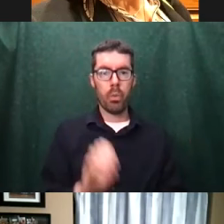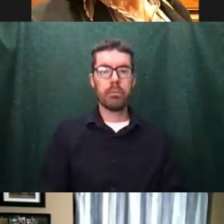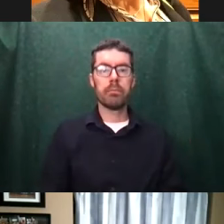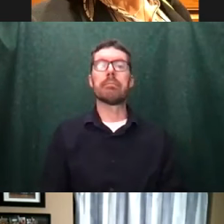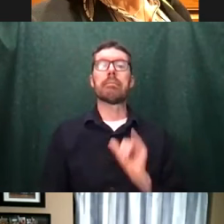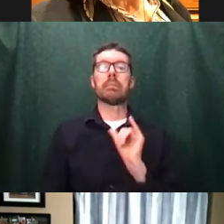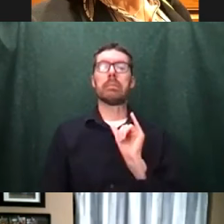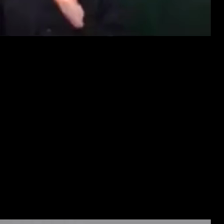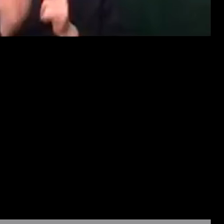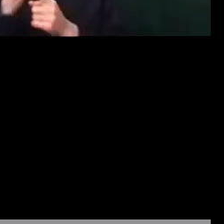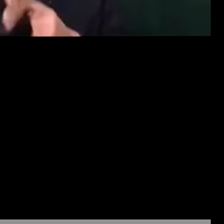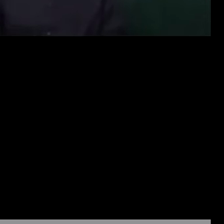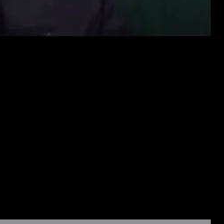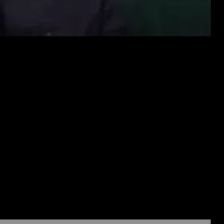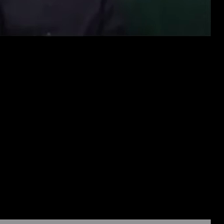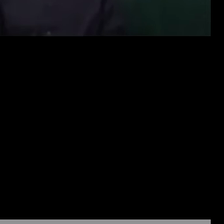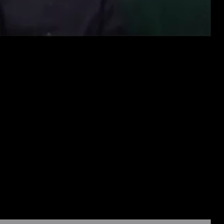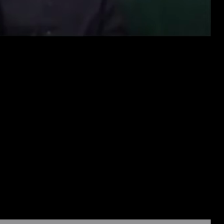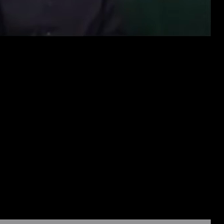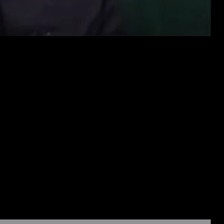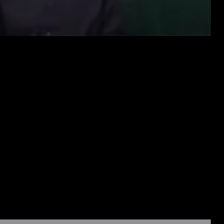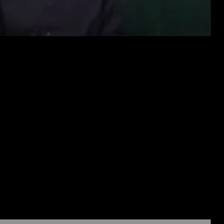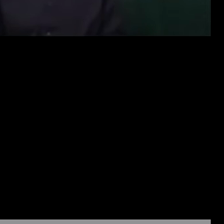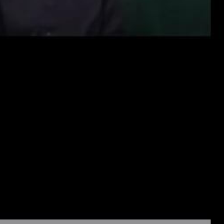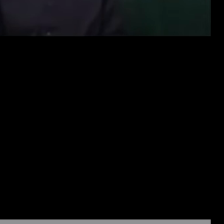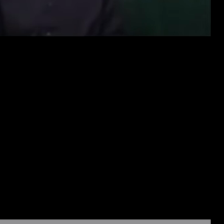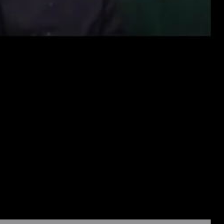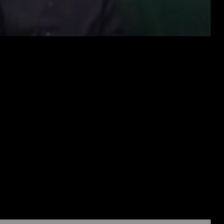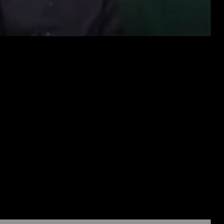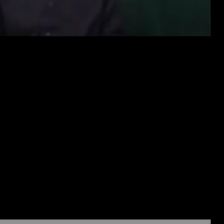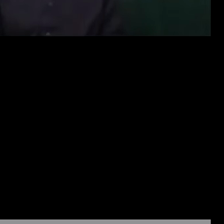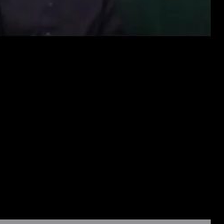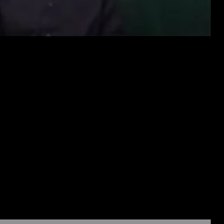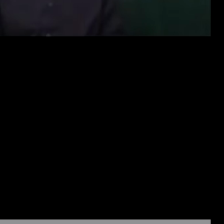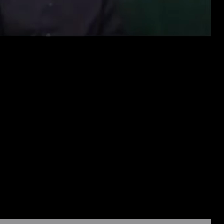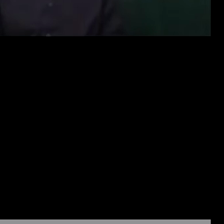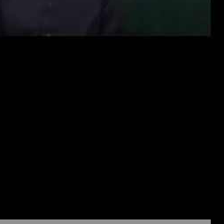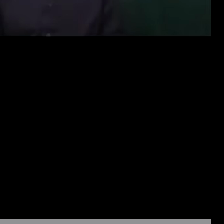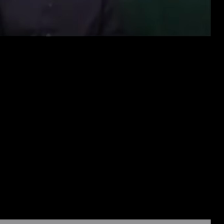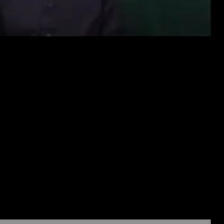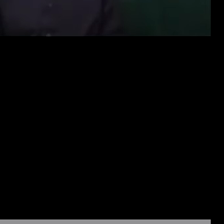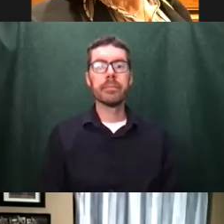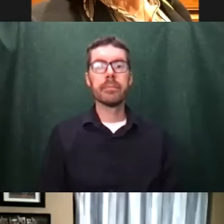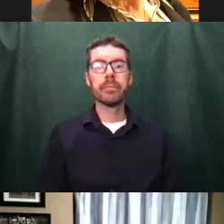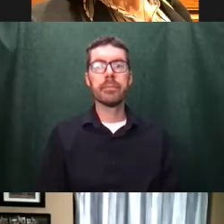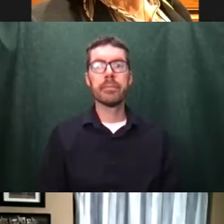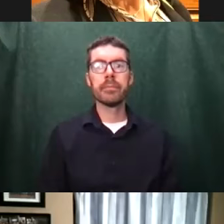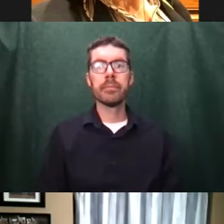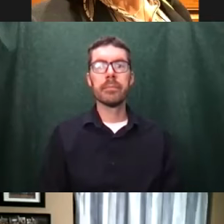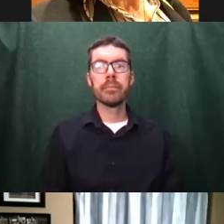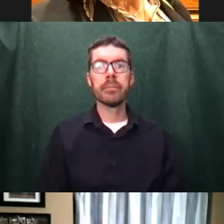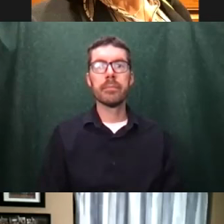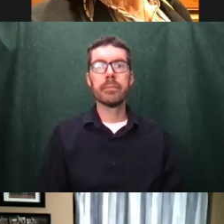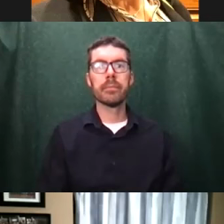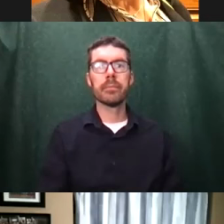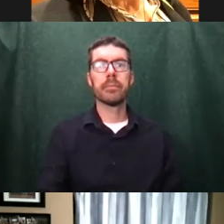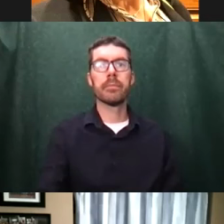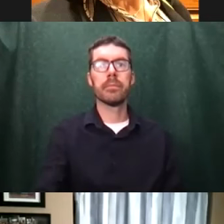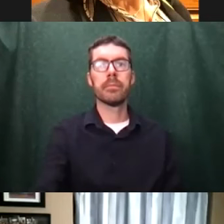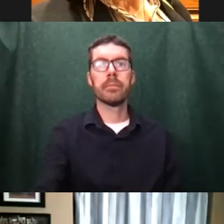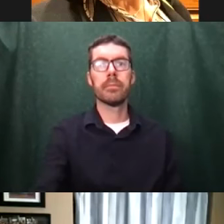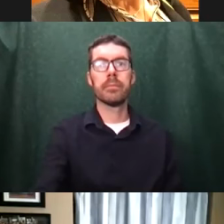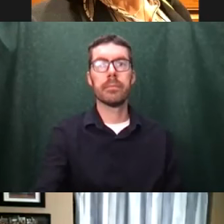Sabine: Okay. Ah, is that it?